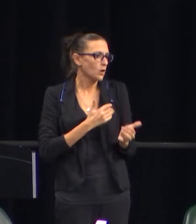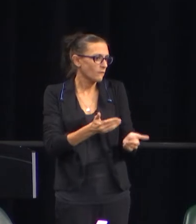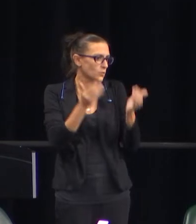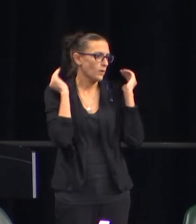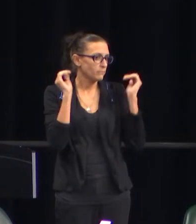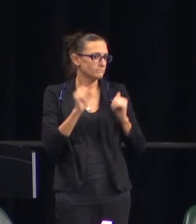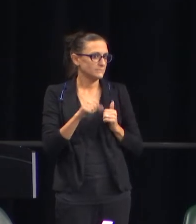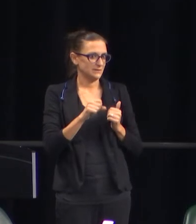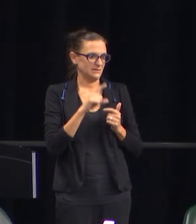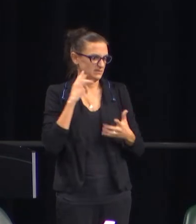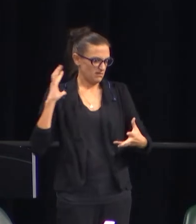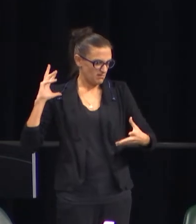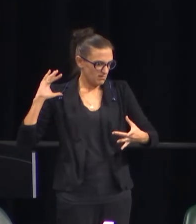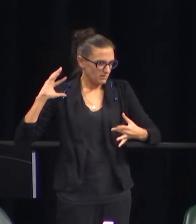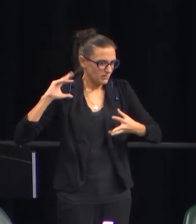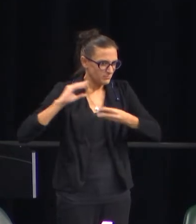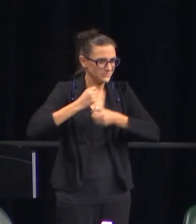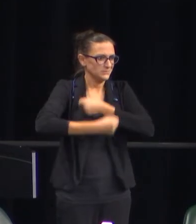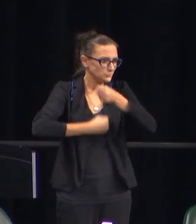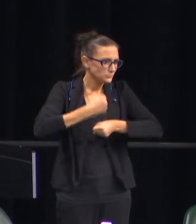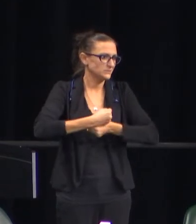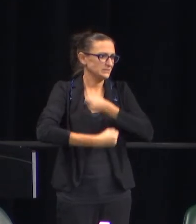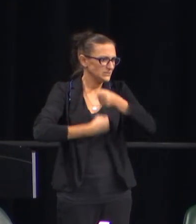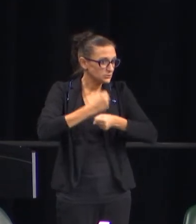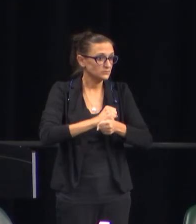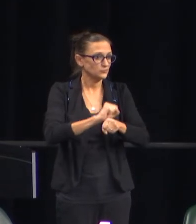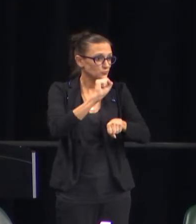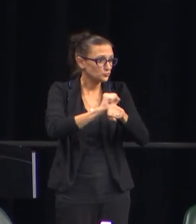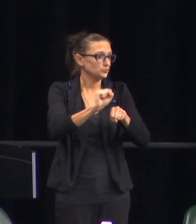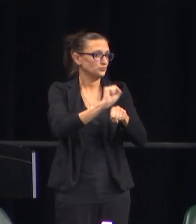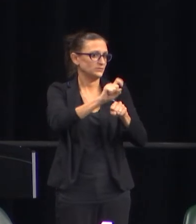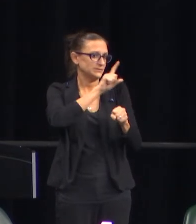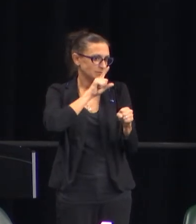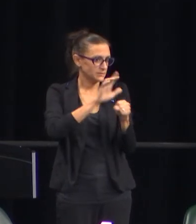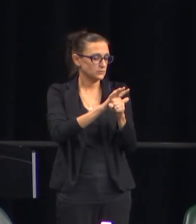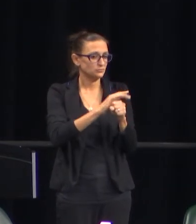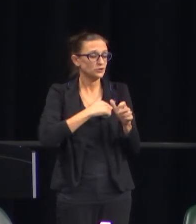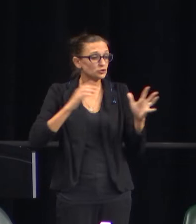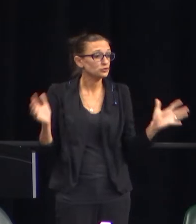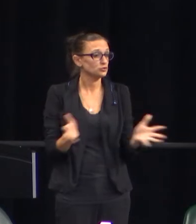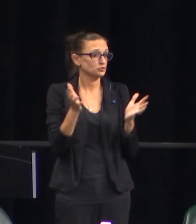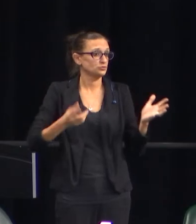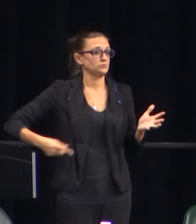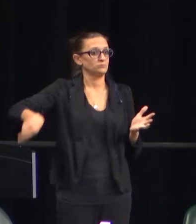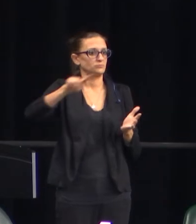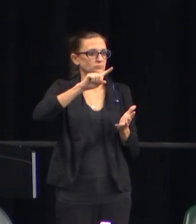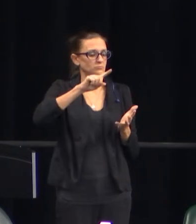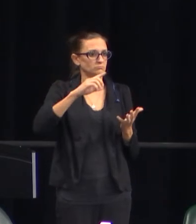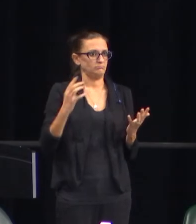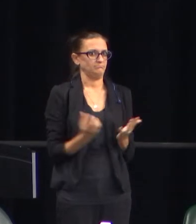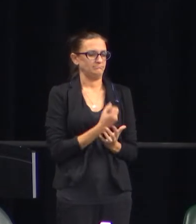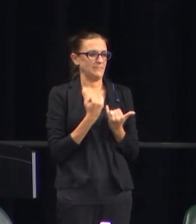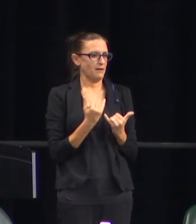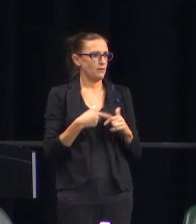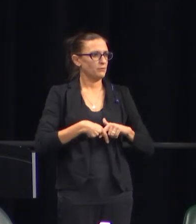It's the culmination of years of work and dedication. I encourage you to take a moment to pause